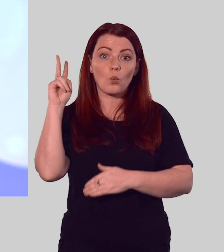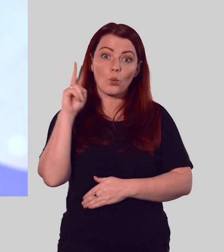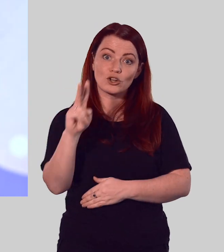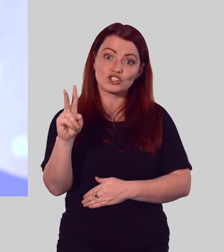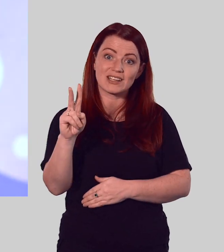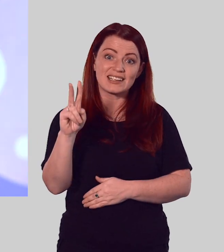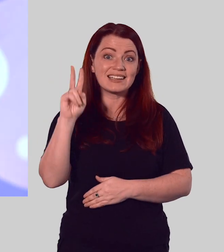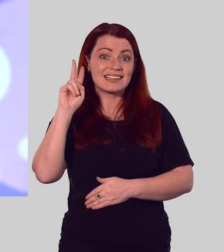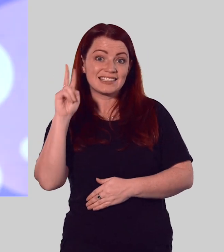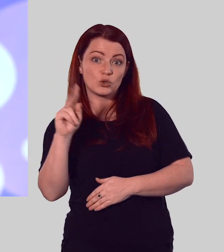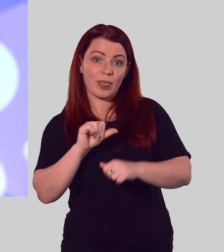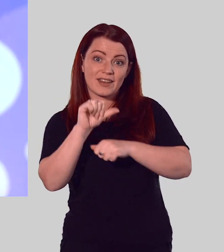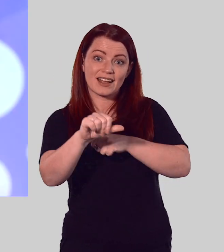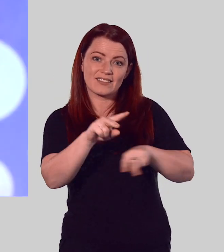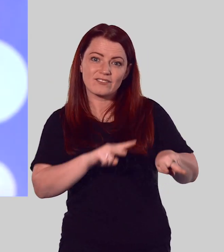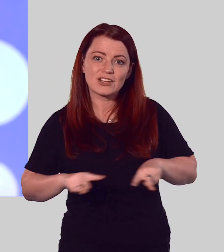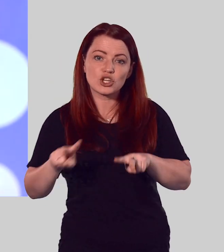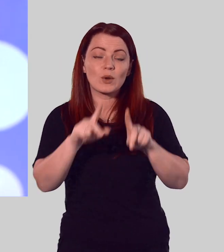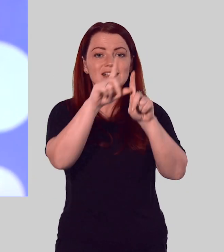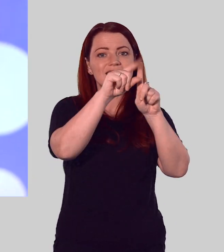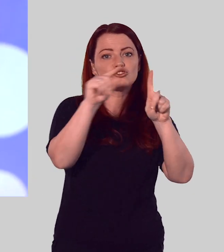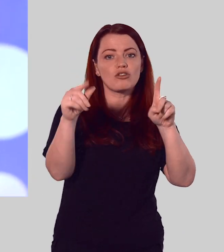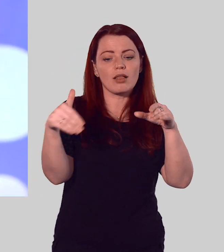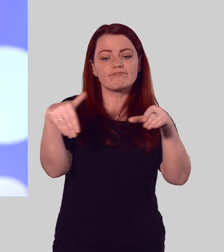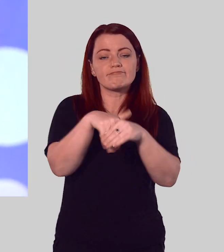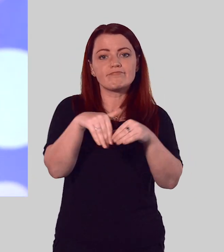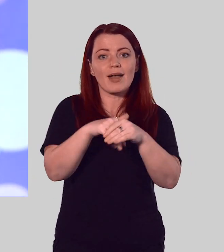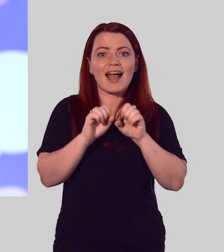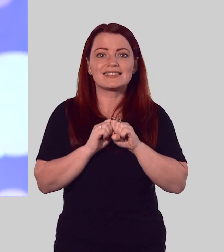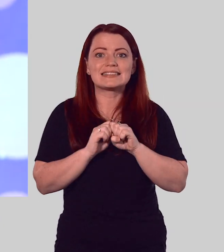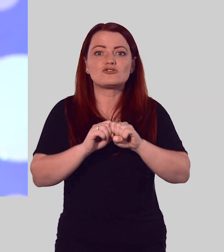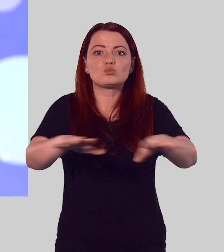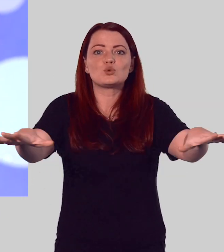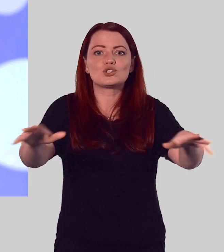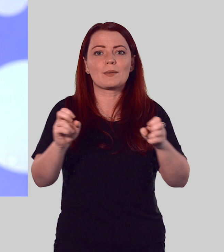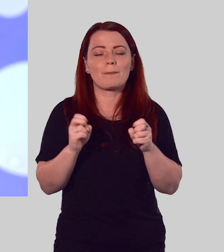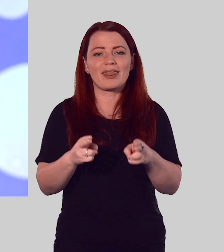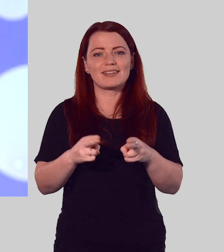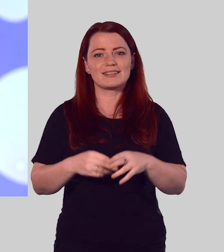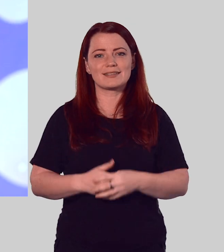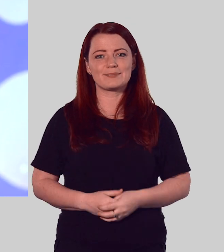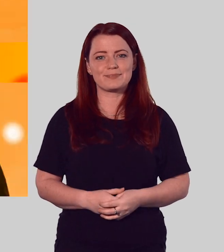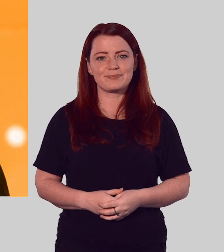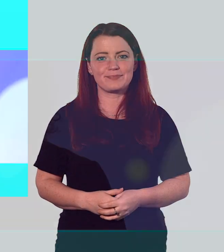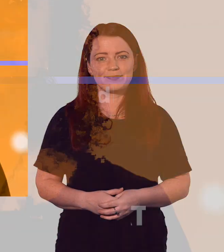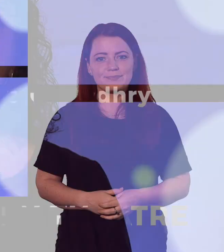next video on digital participation and distribution methods.